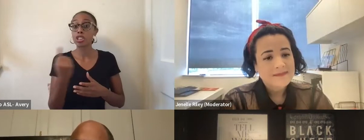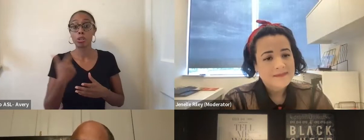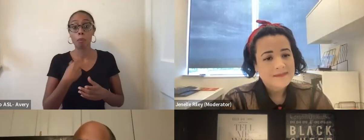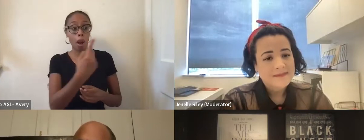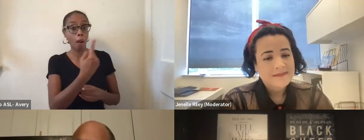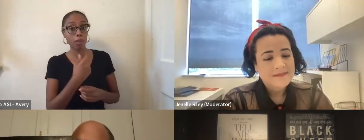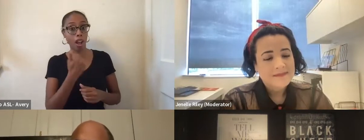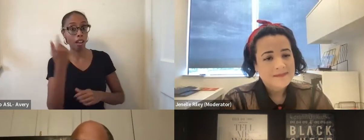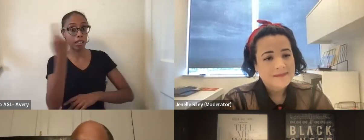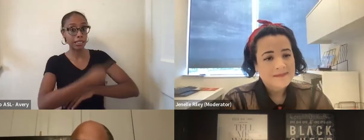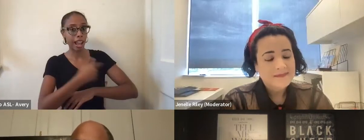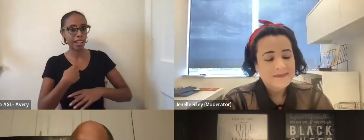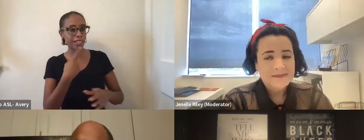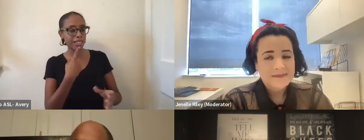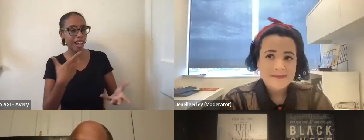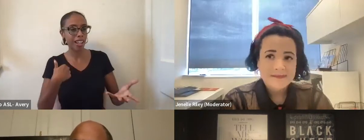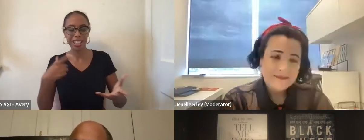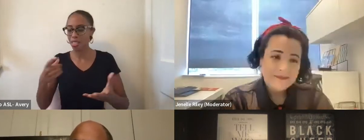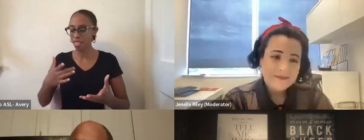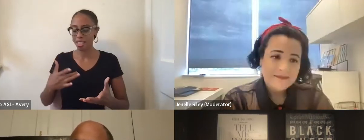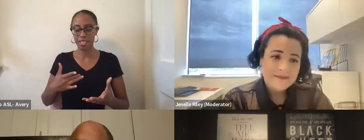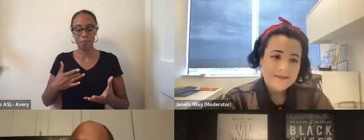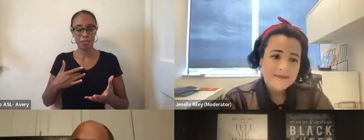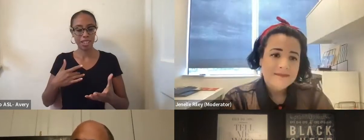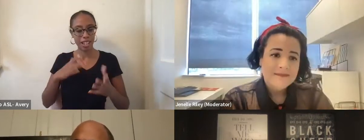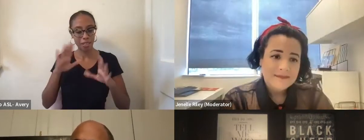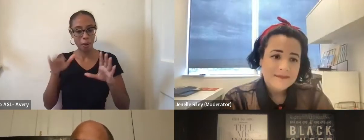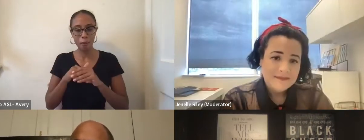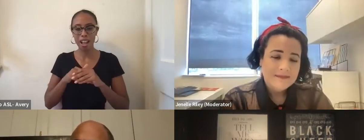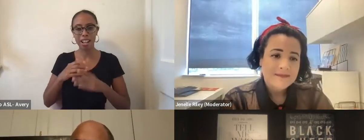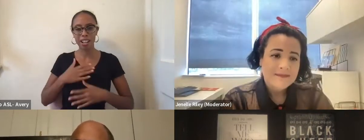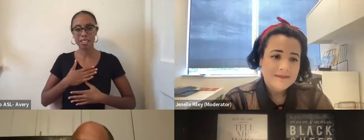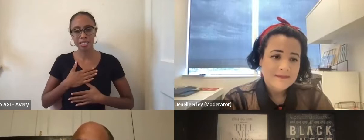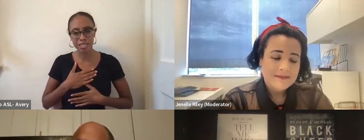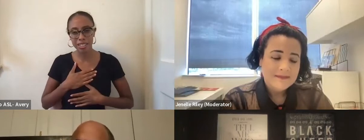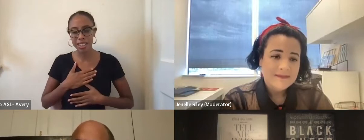I knew exactly where I was and we were on a holiday and we were in a caravan.